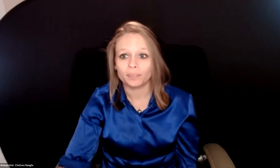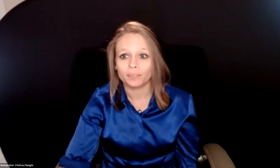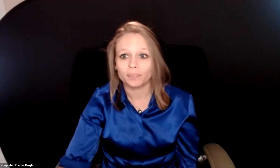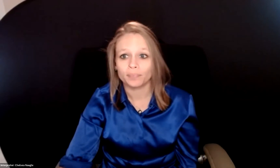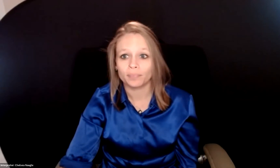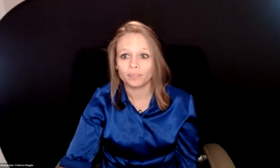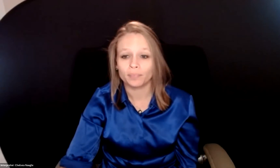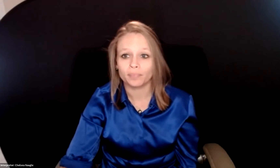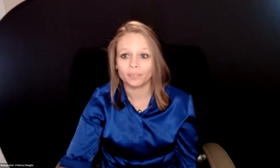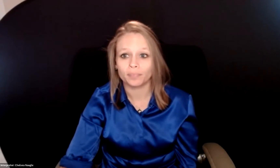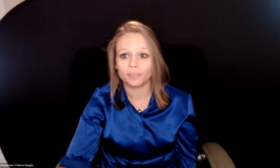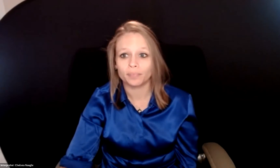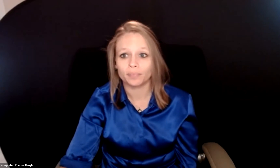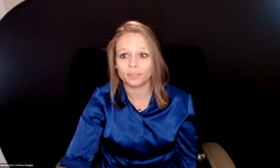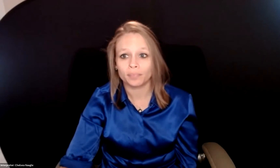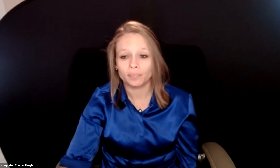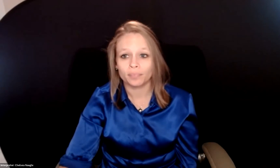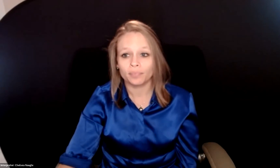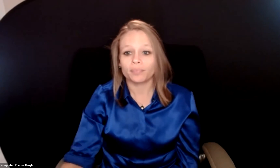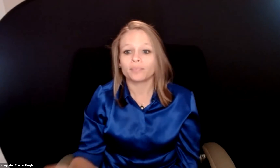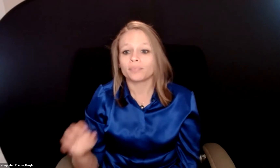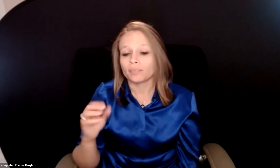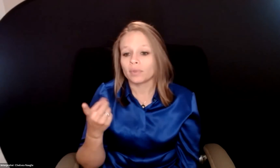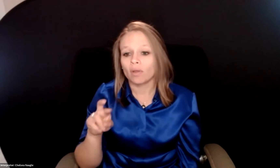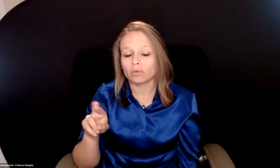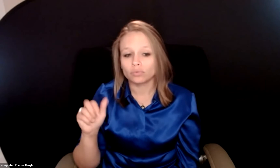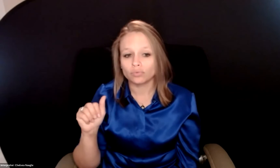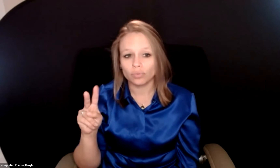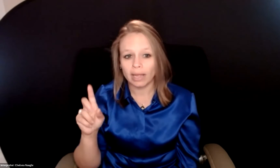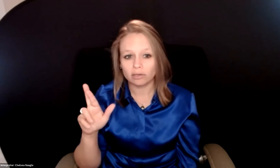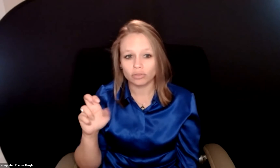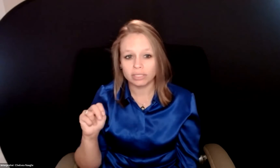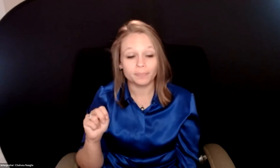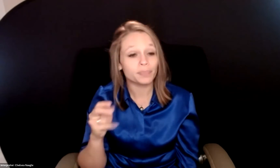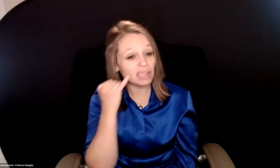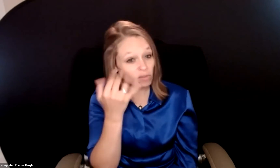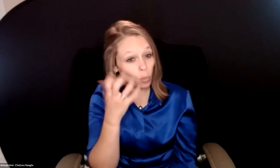I would say for anybody wanting to build rapport,